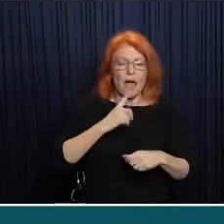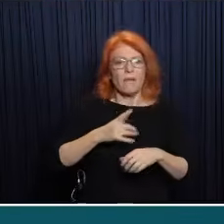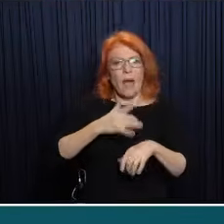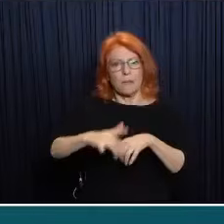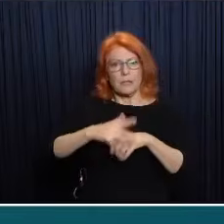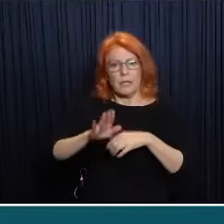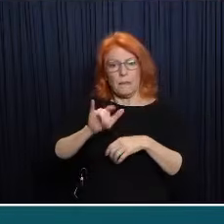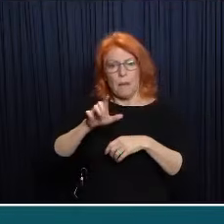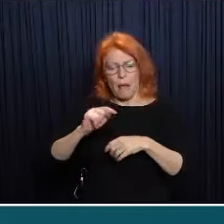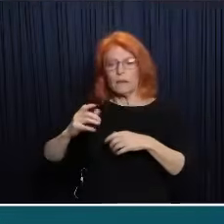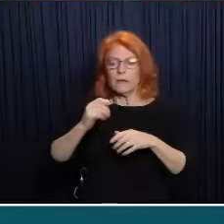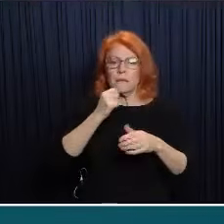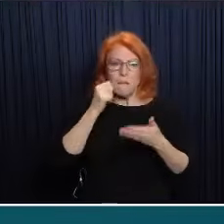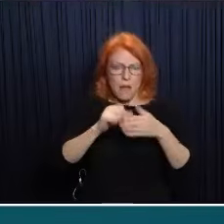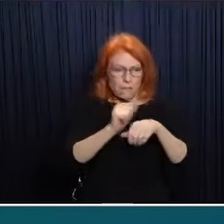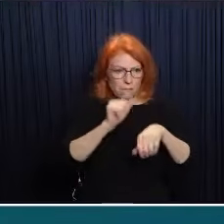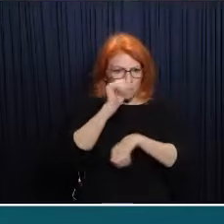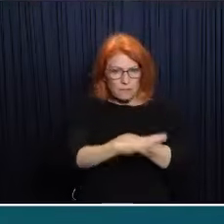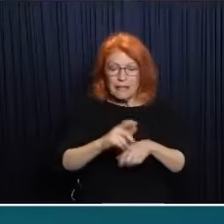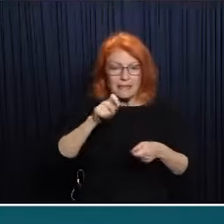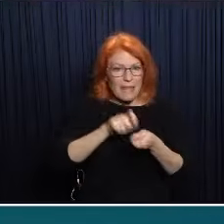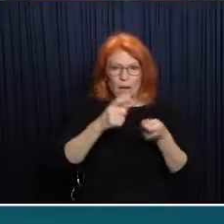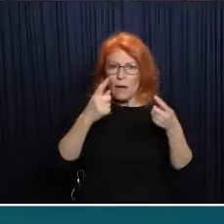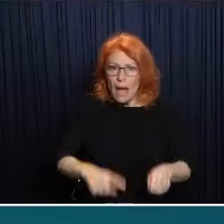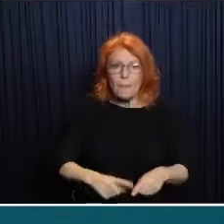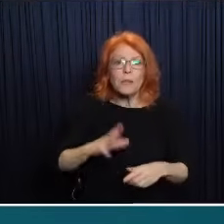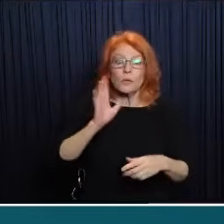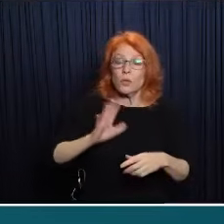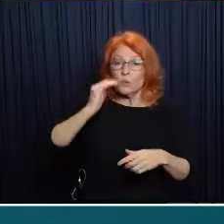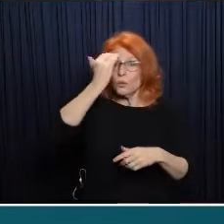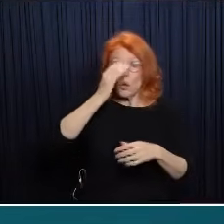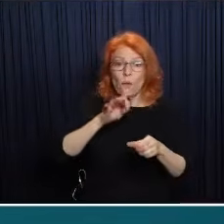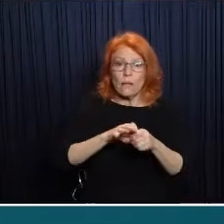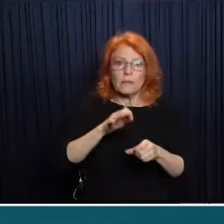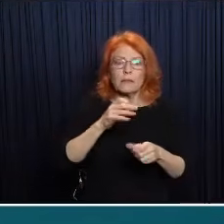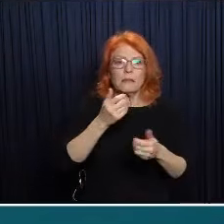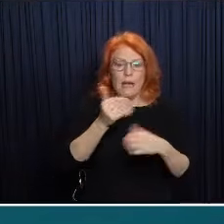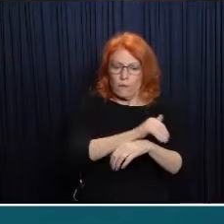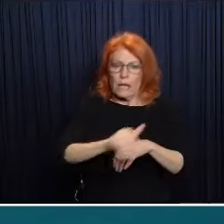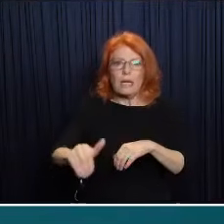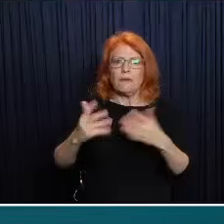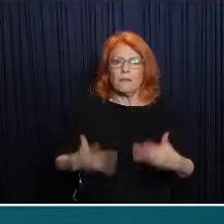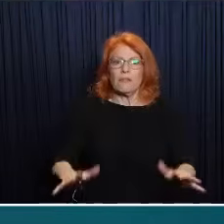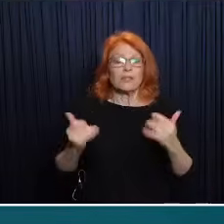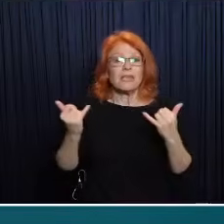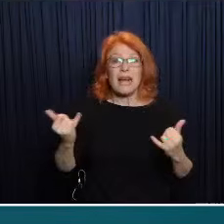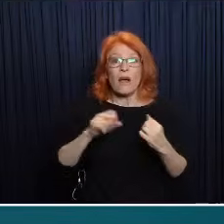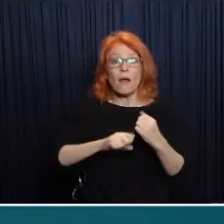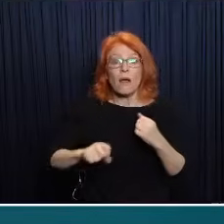ABSENTEE BALLOTS. WE HAVE MAIL IN BALLOTS.